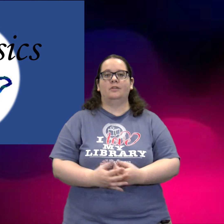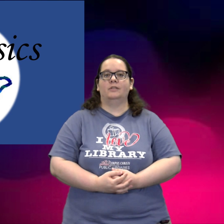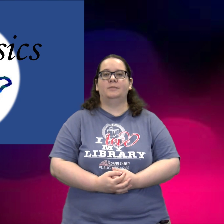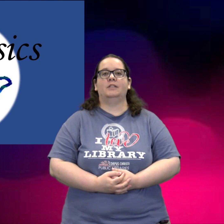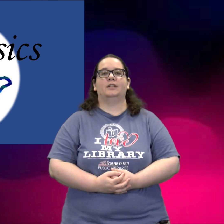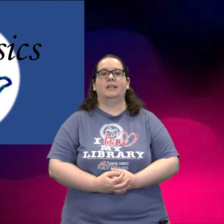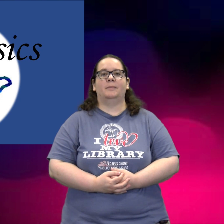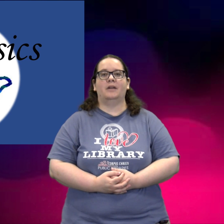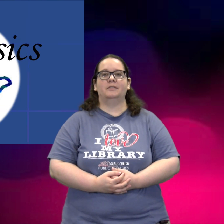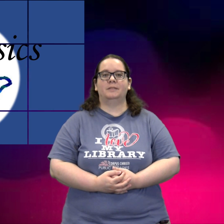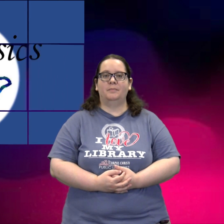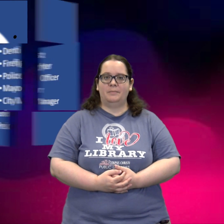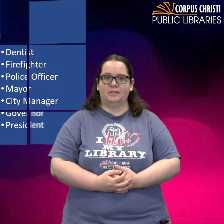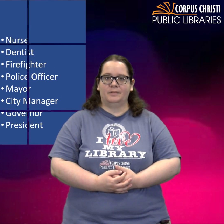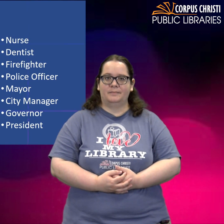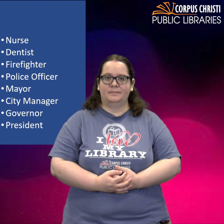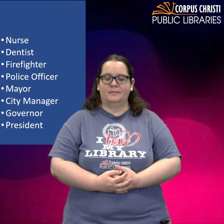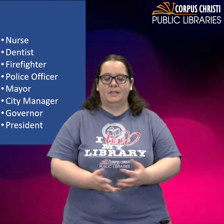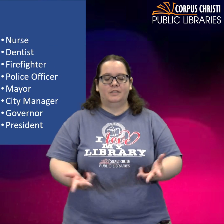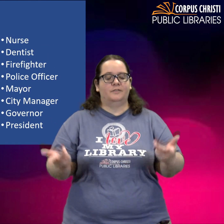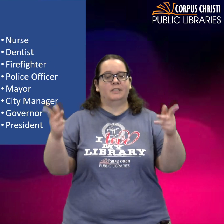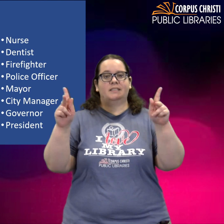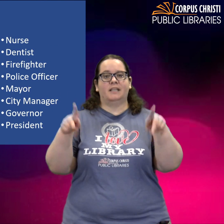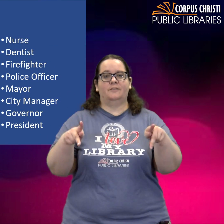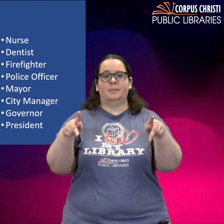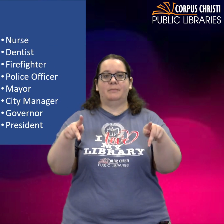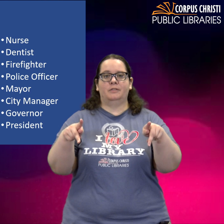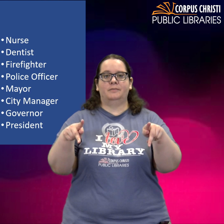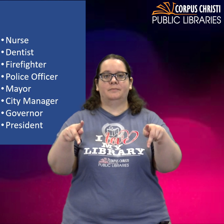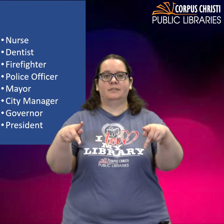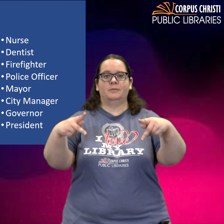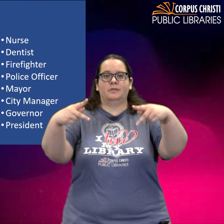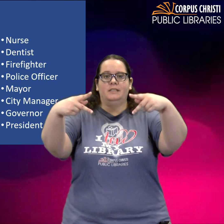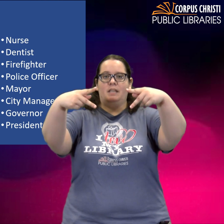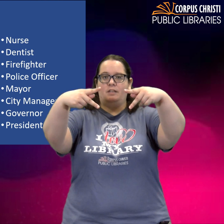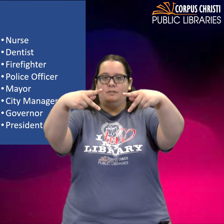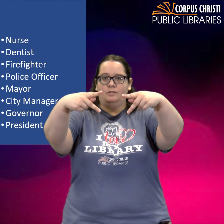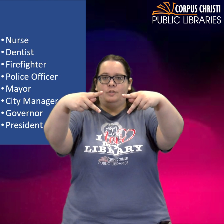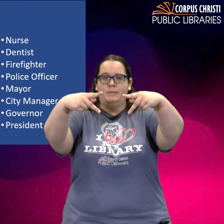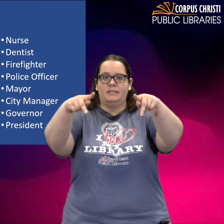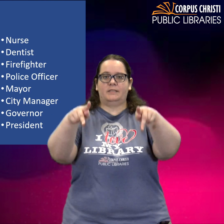going to be learning about people. So first, the sign for people is we're going to take two P's